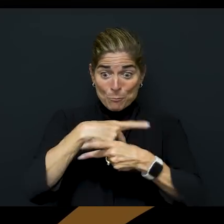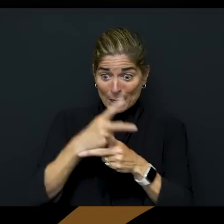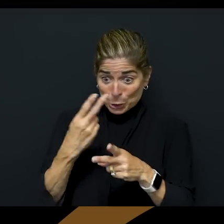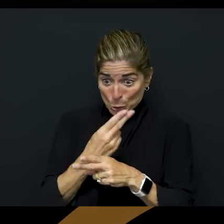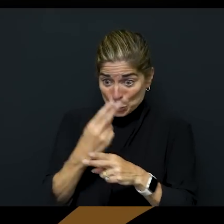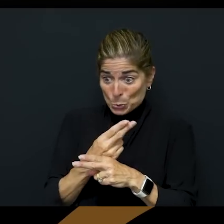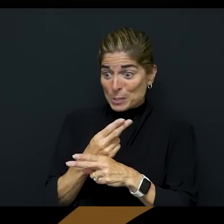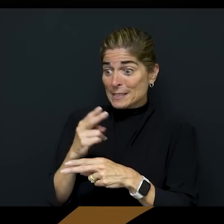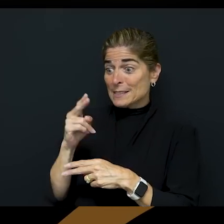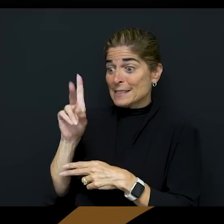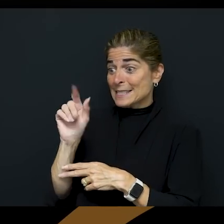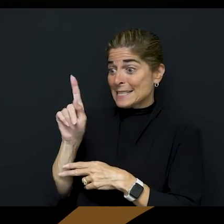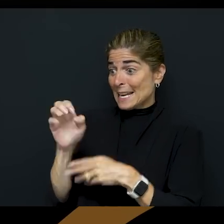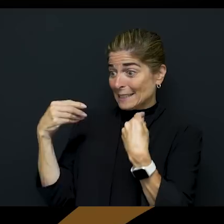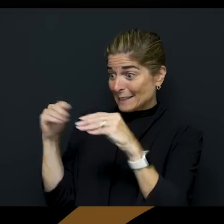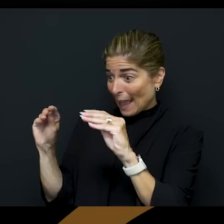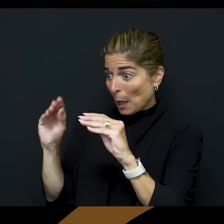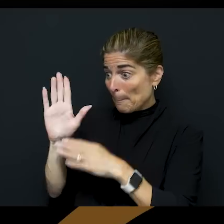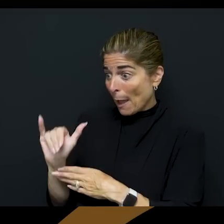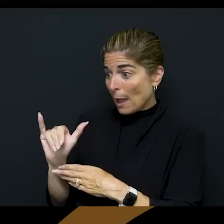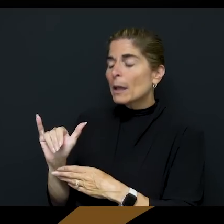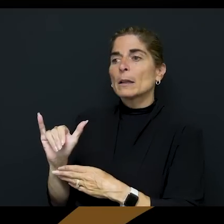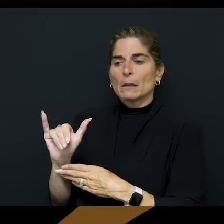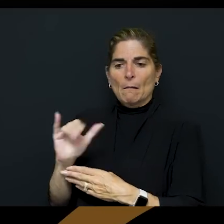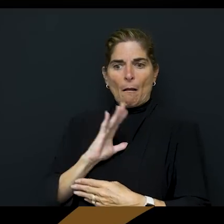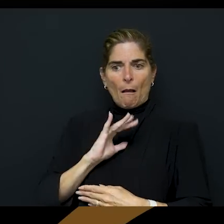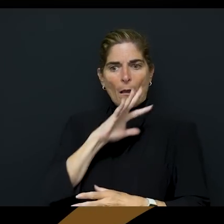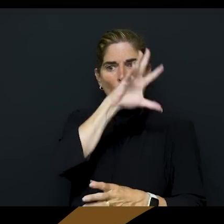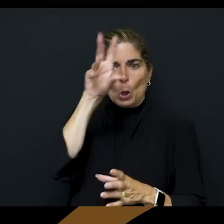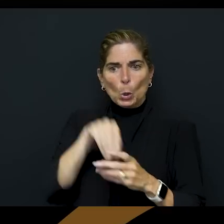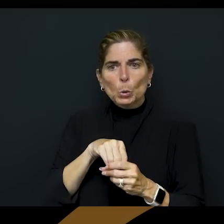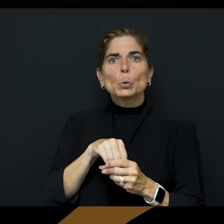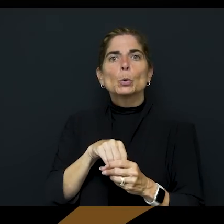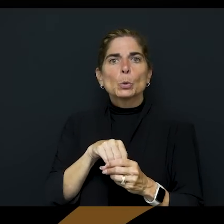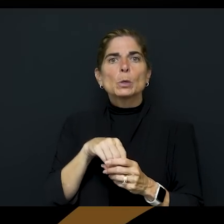the sell by date. The inclusion of NaviLens on our Pantene products